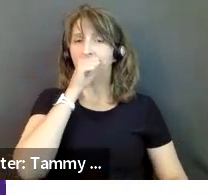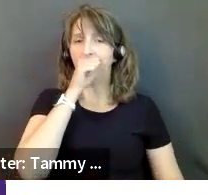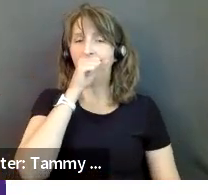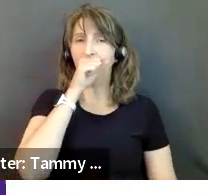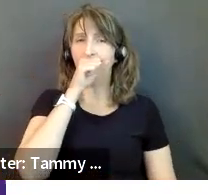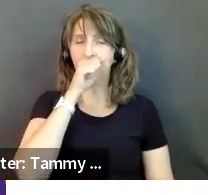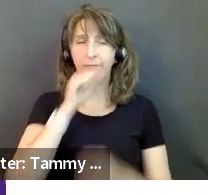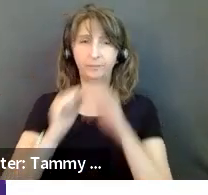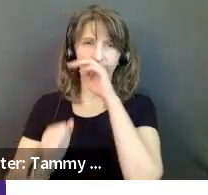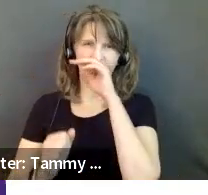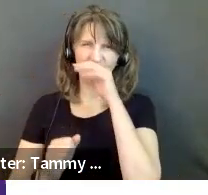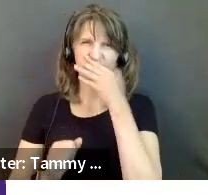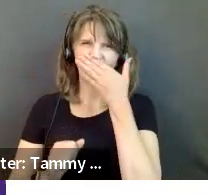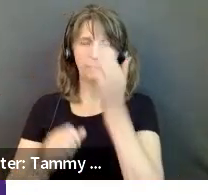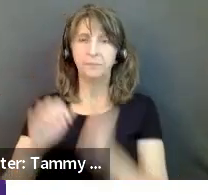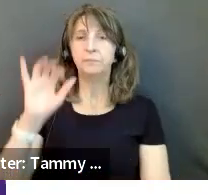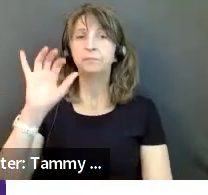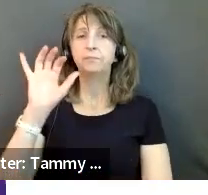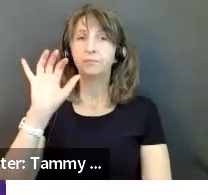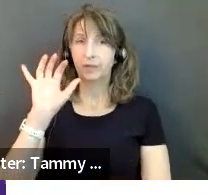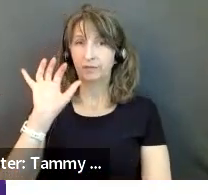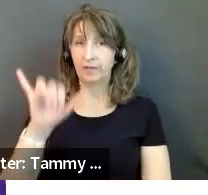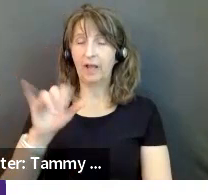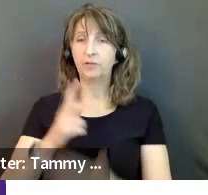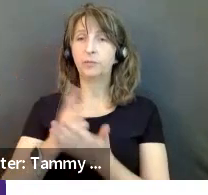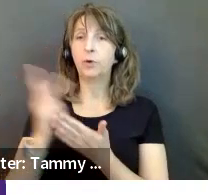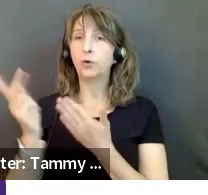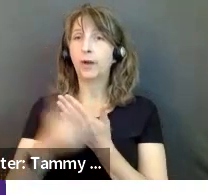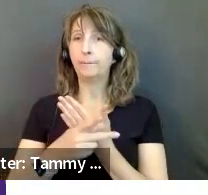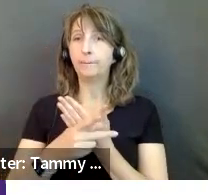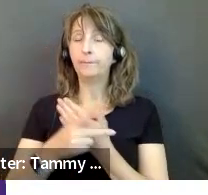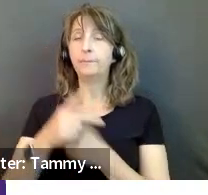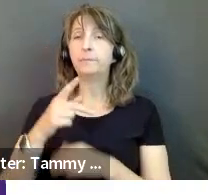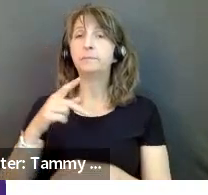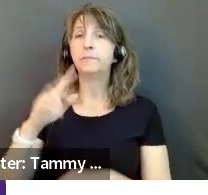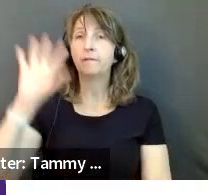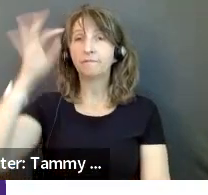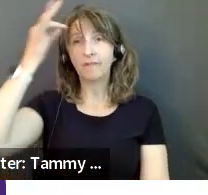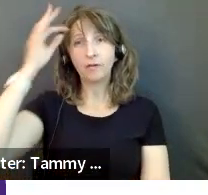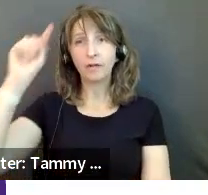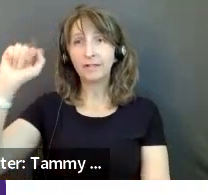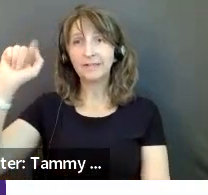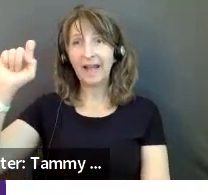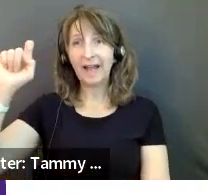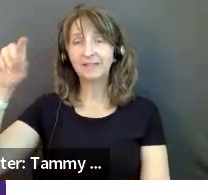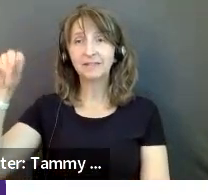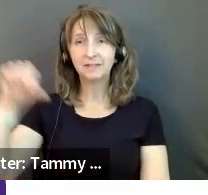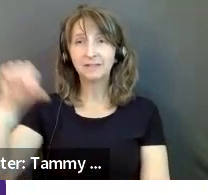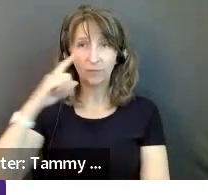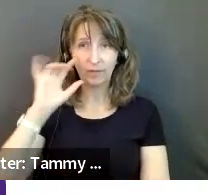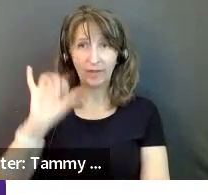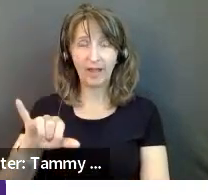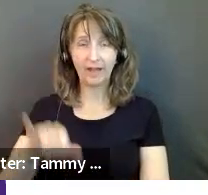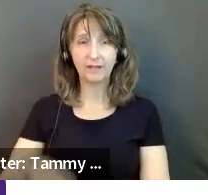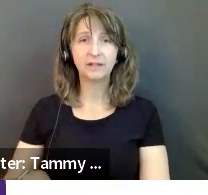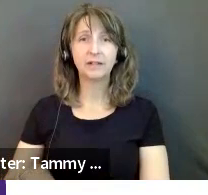So this is, entitlement program that's funded by federal taxes, the federal insurance contribution act FICA.